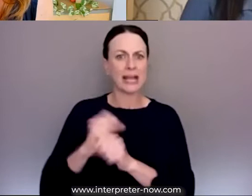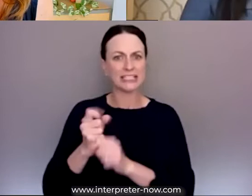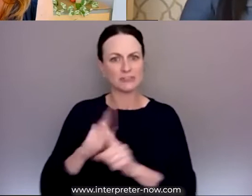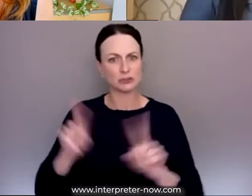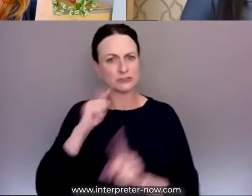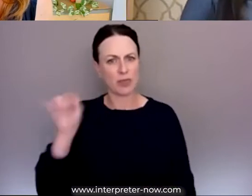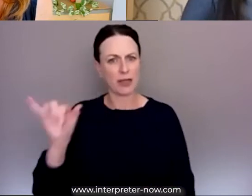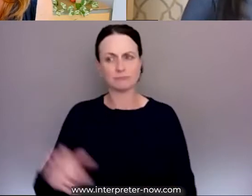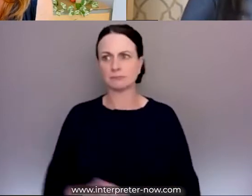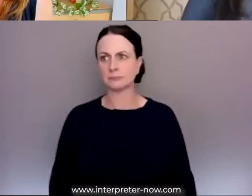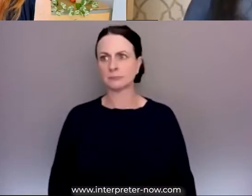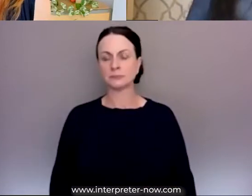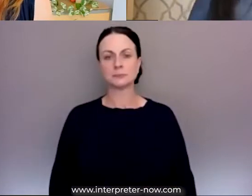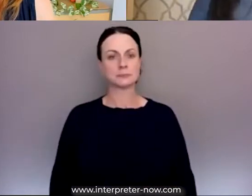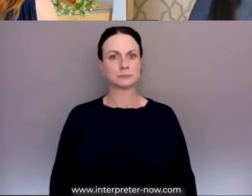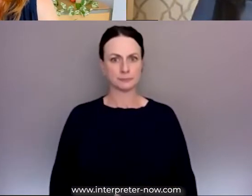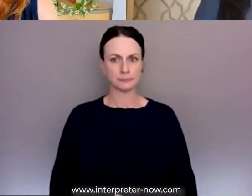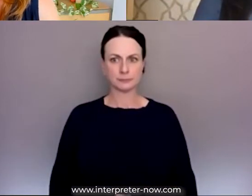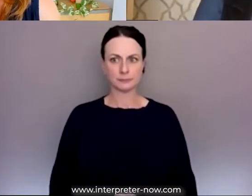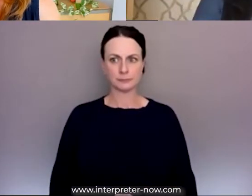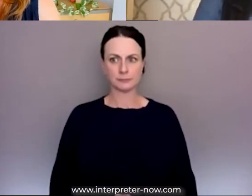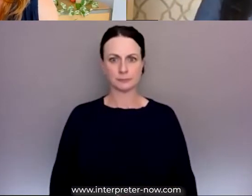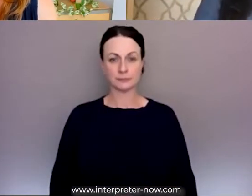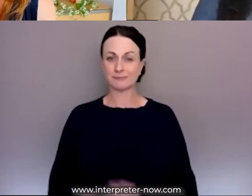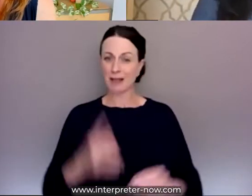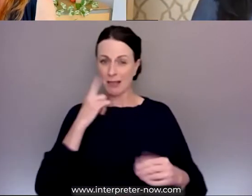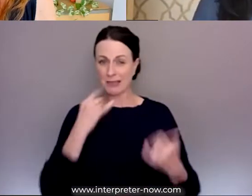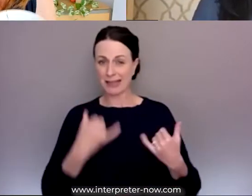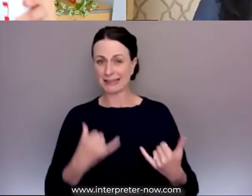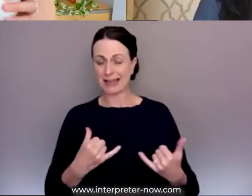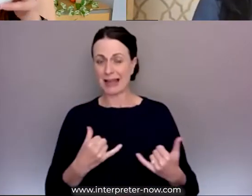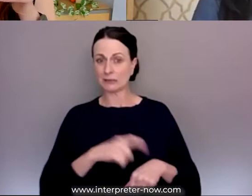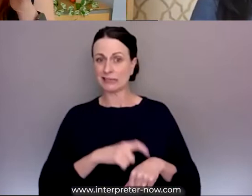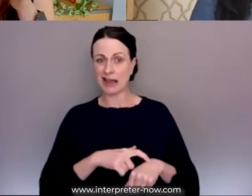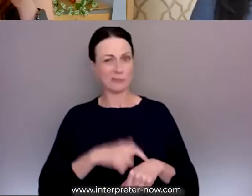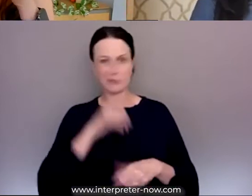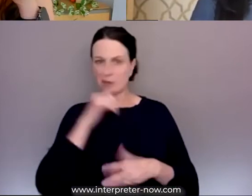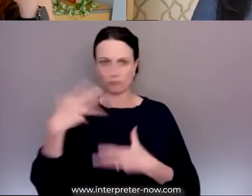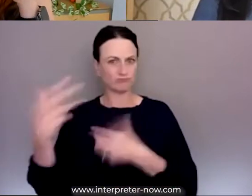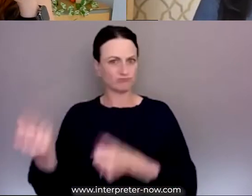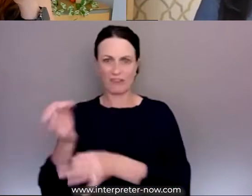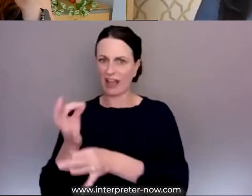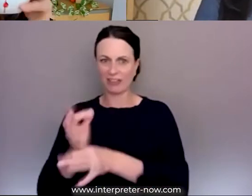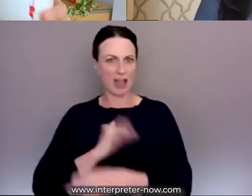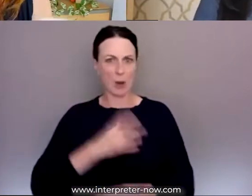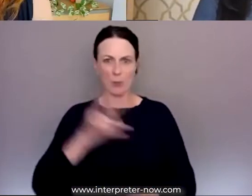I think that we are in an era where there's a lack of faith in our political institutions.